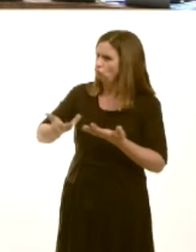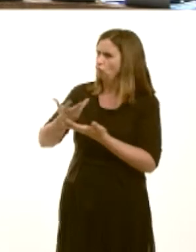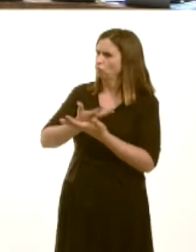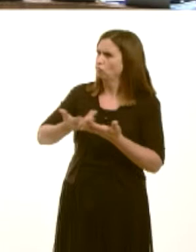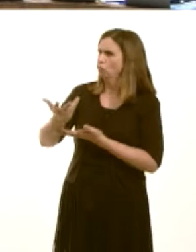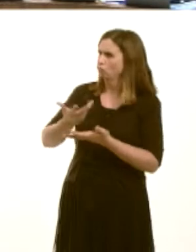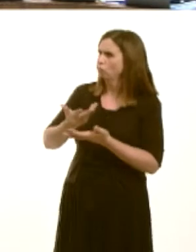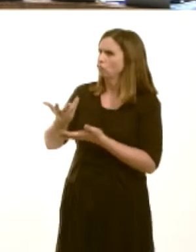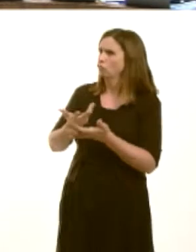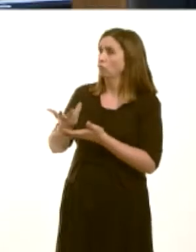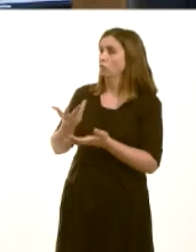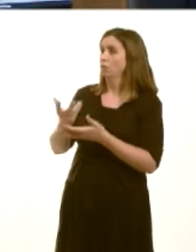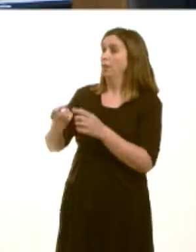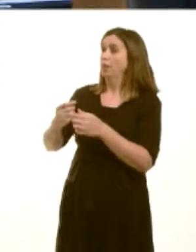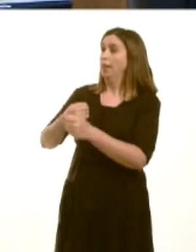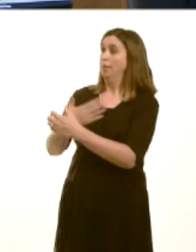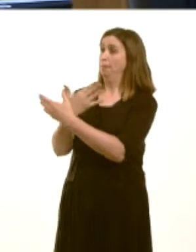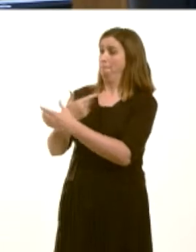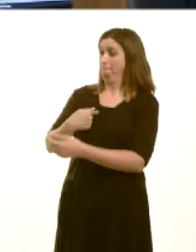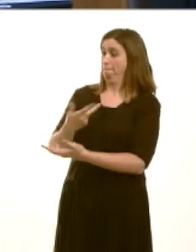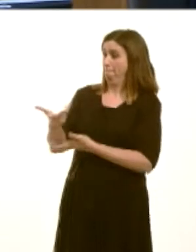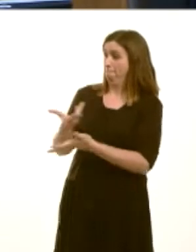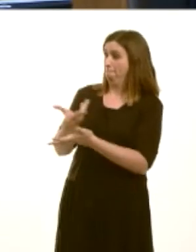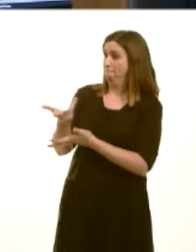lles ein pobl ni. Y Llywydd / The Presiding Officer: Before